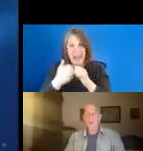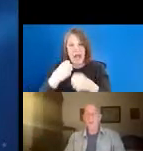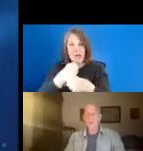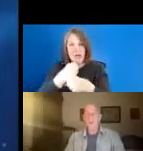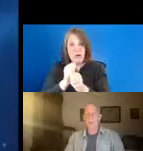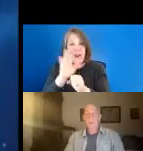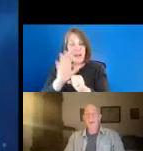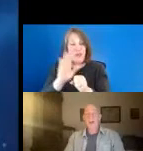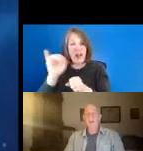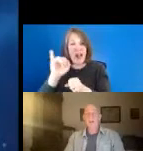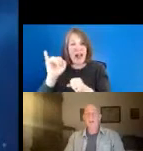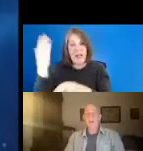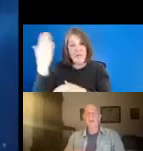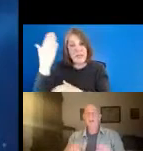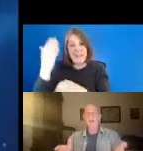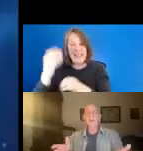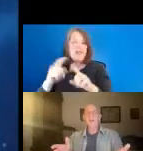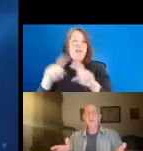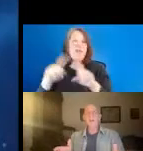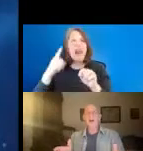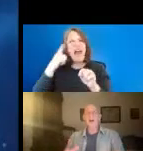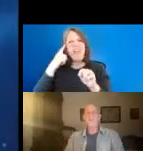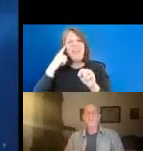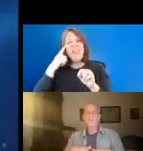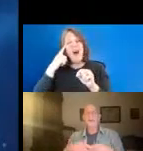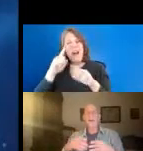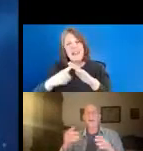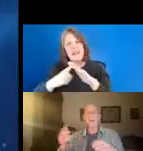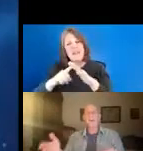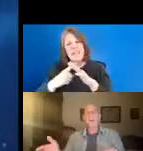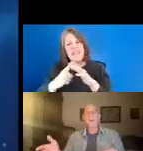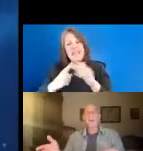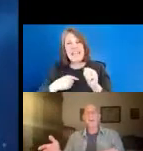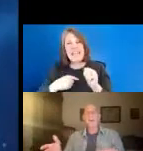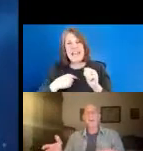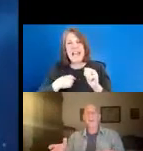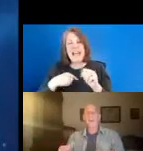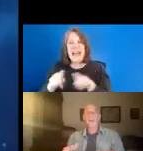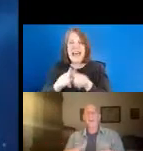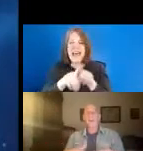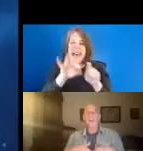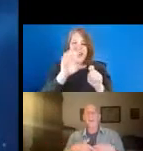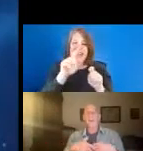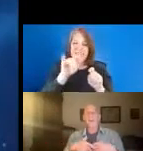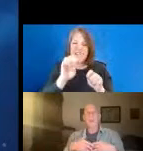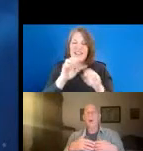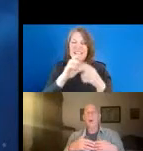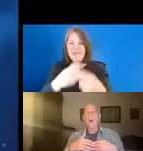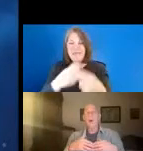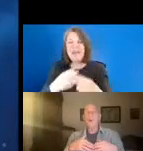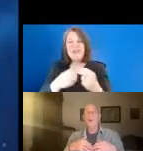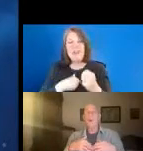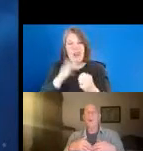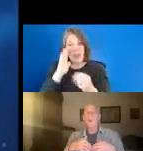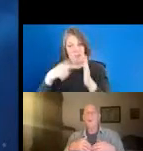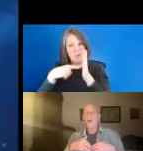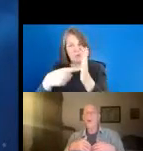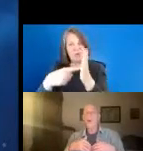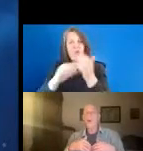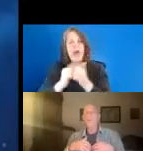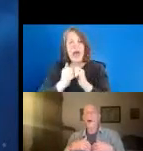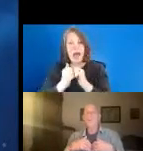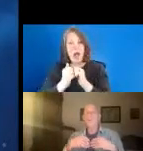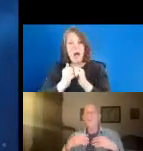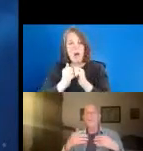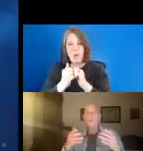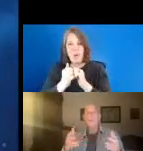16:19:36 But I thought the beginning, as Felice mentioned, I would show you how your iPresentation's